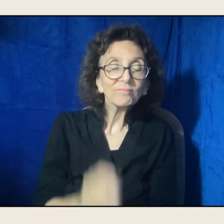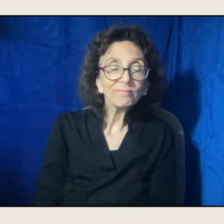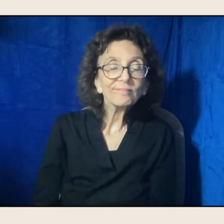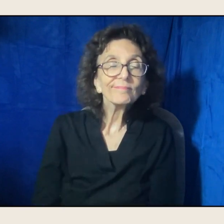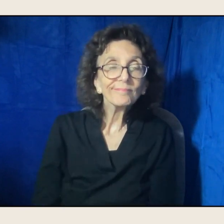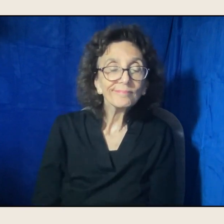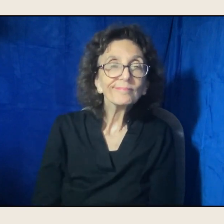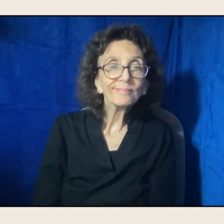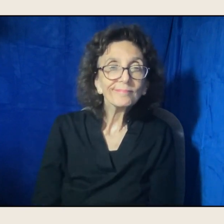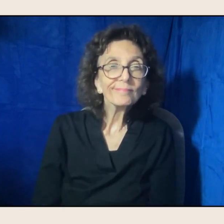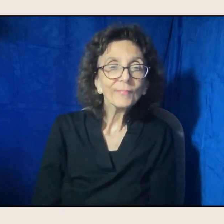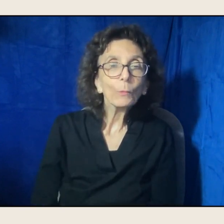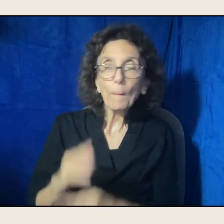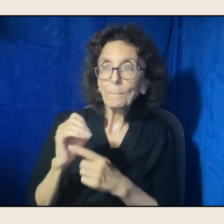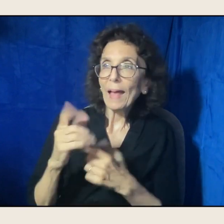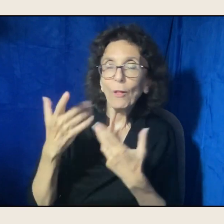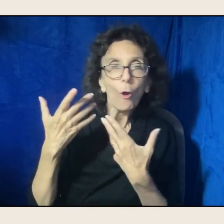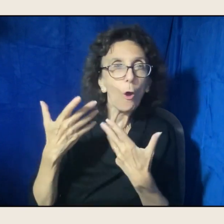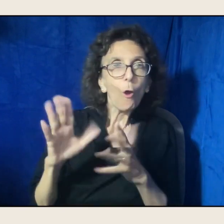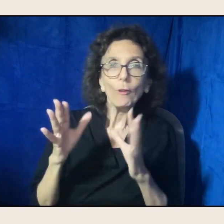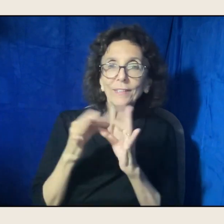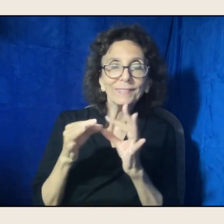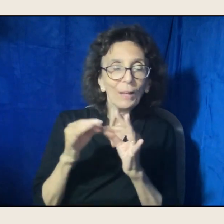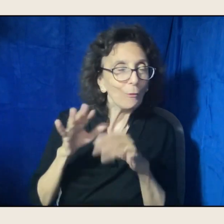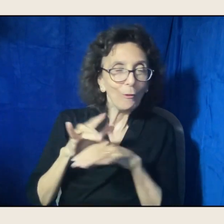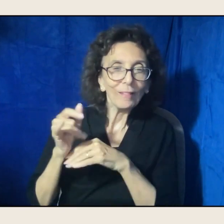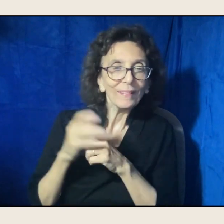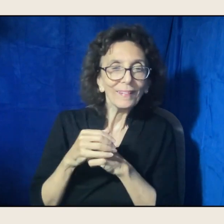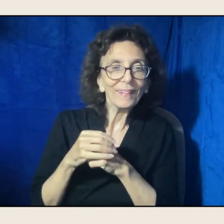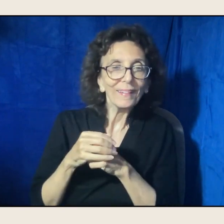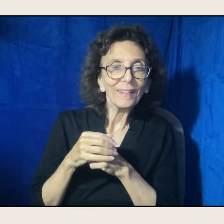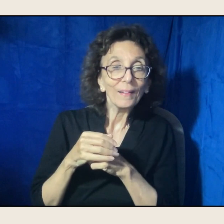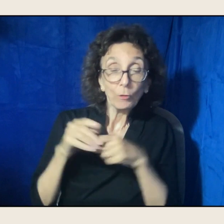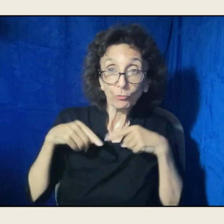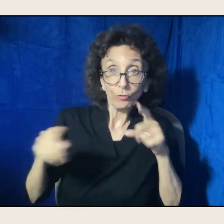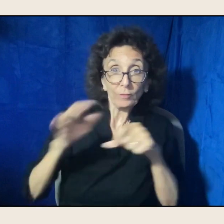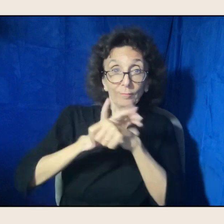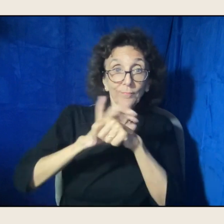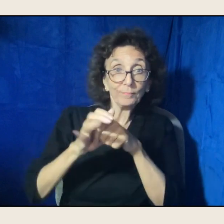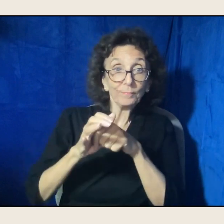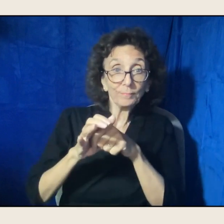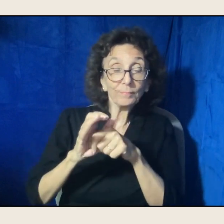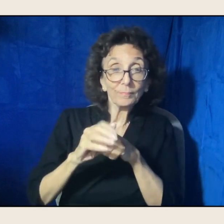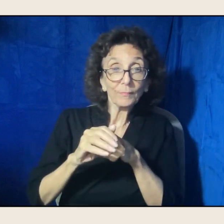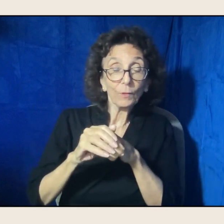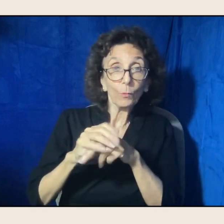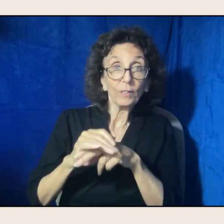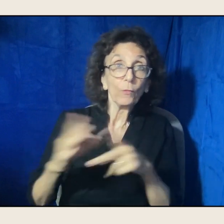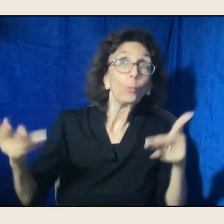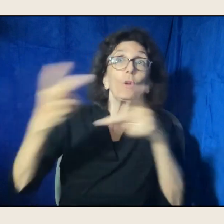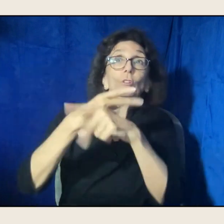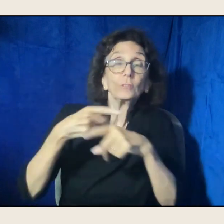I spent most of the pandemic, the height of the pandemic, down in my hometown.